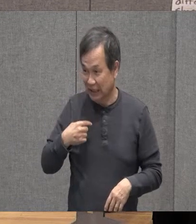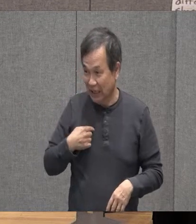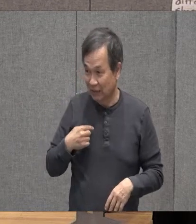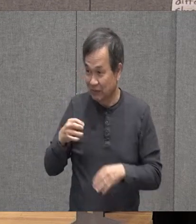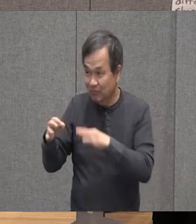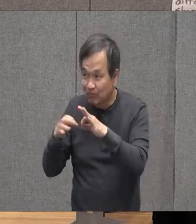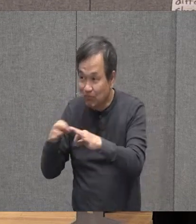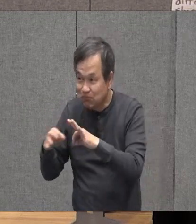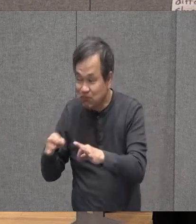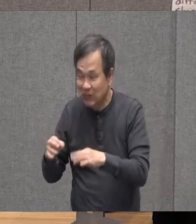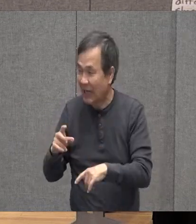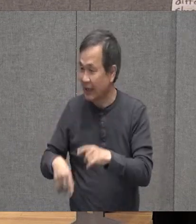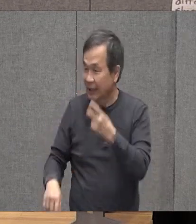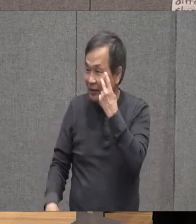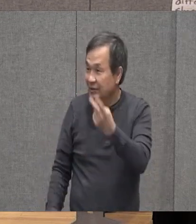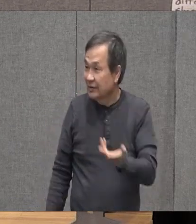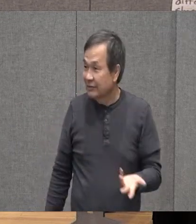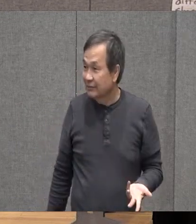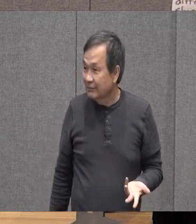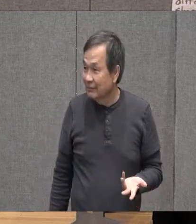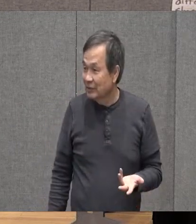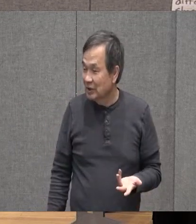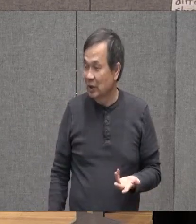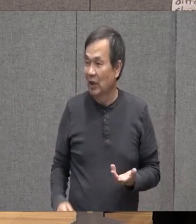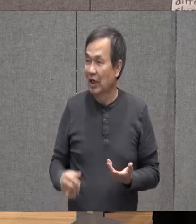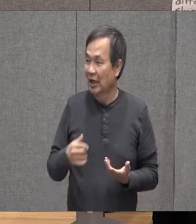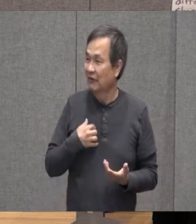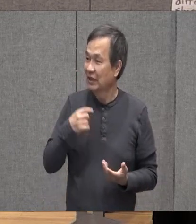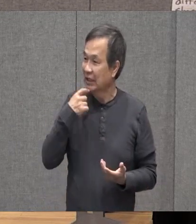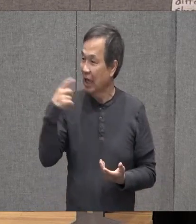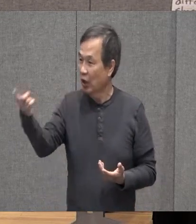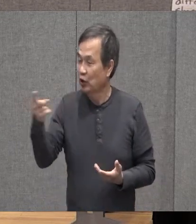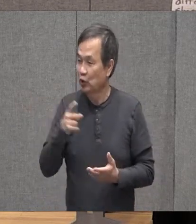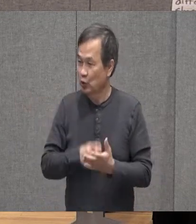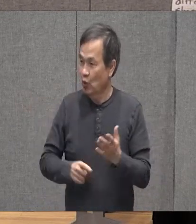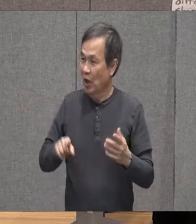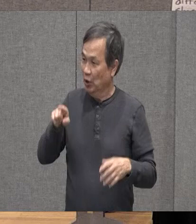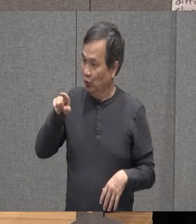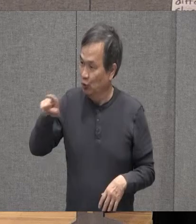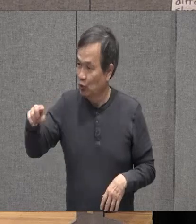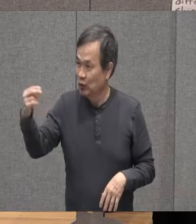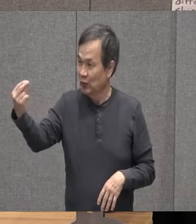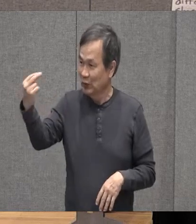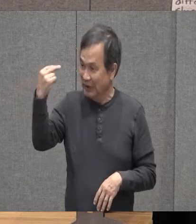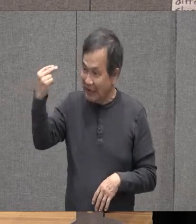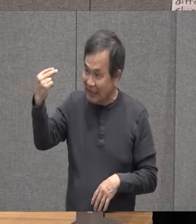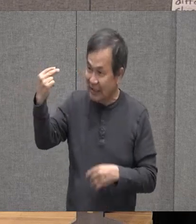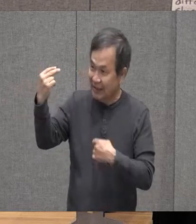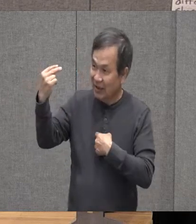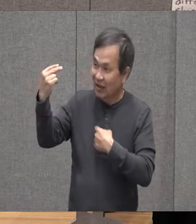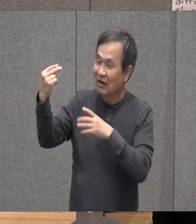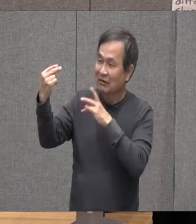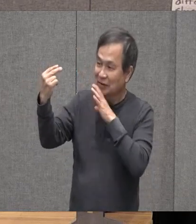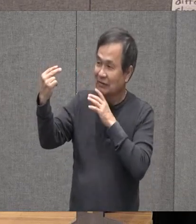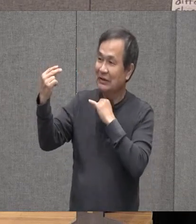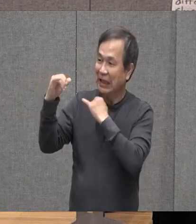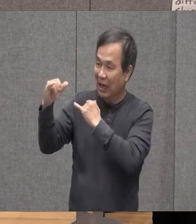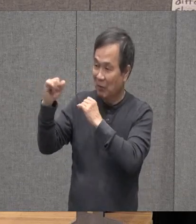you have to describe them so that I am able to say the word. Okay? So what I'm gonna first do is when I put the first headband on my head,